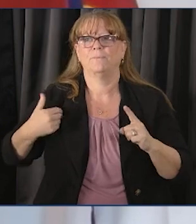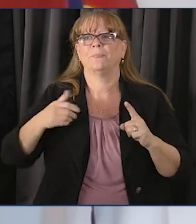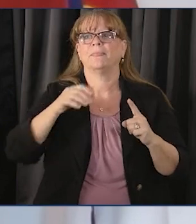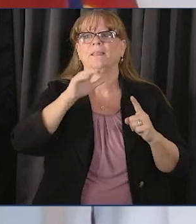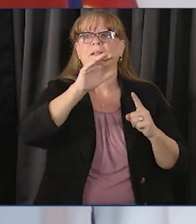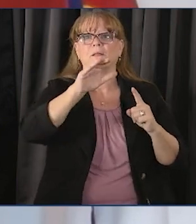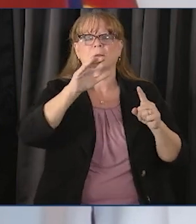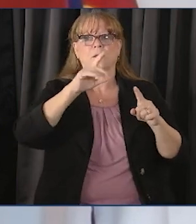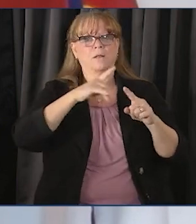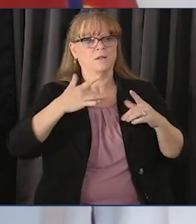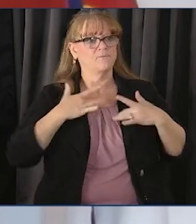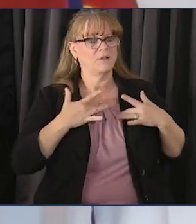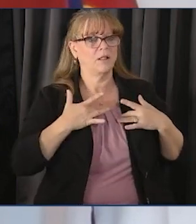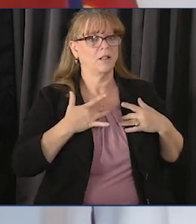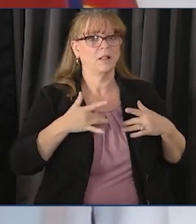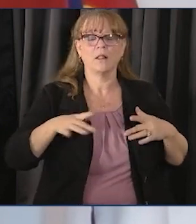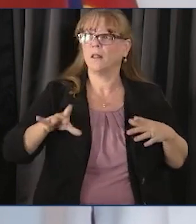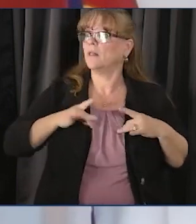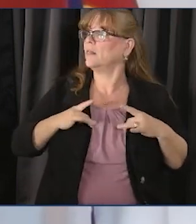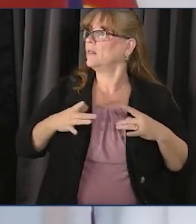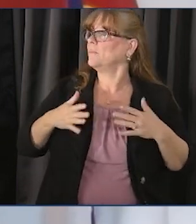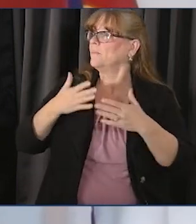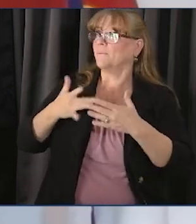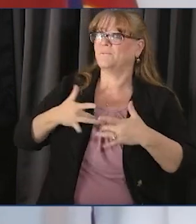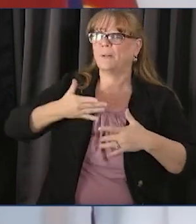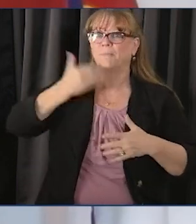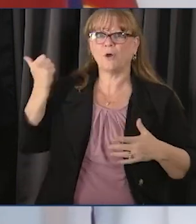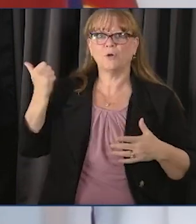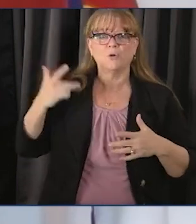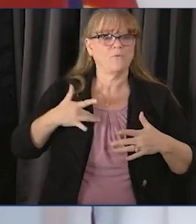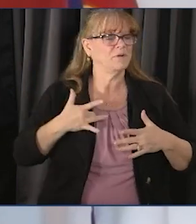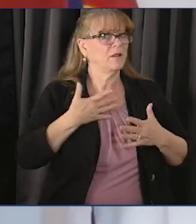in the case of people in their 20s and 30s.